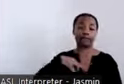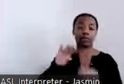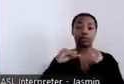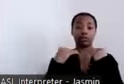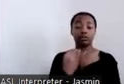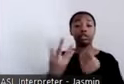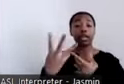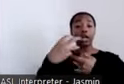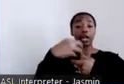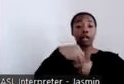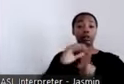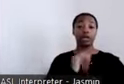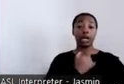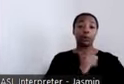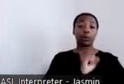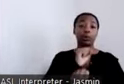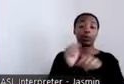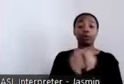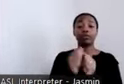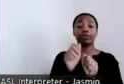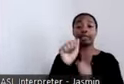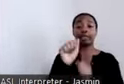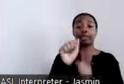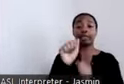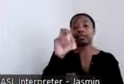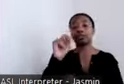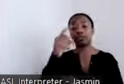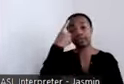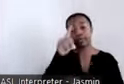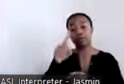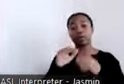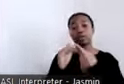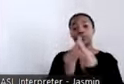for Community Living on two new resources to address competitive and integrated